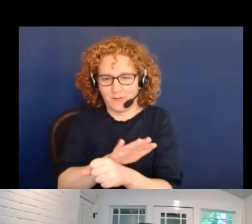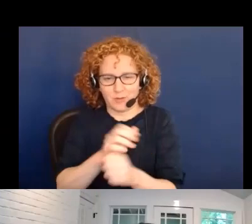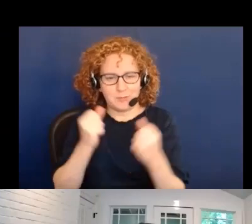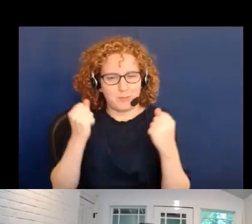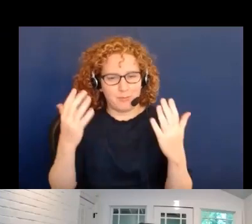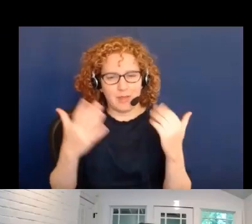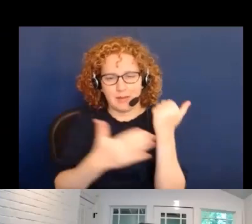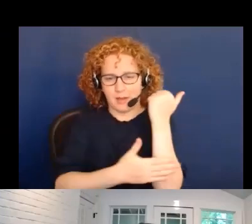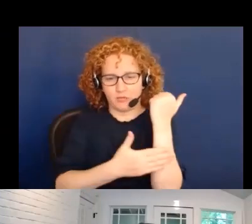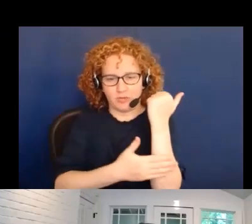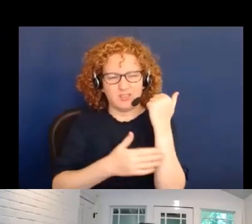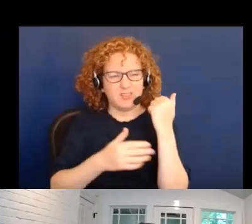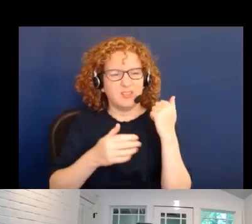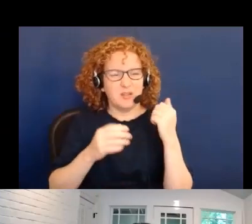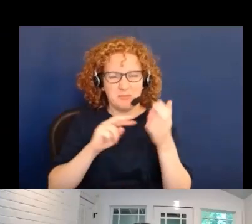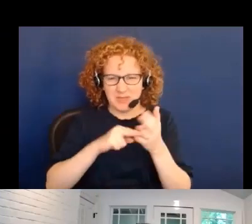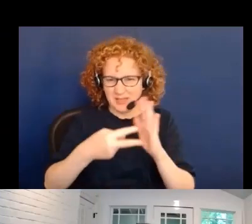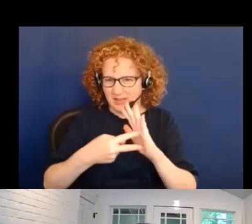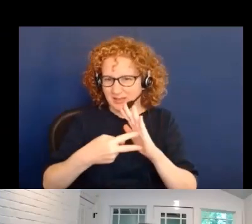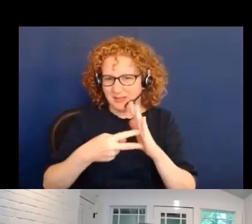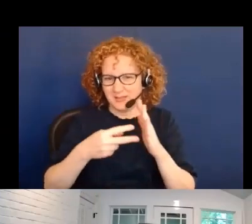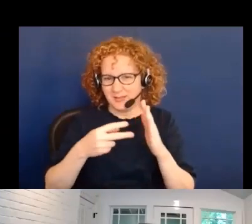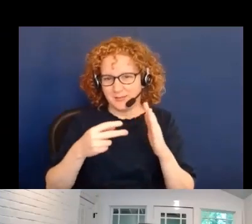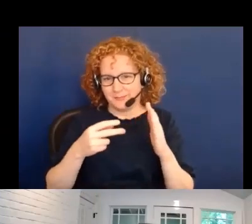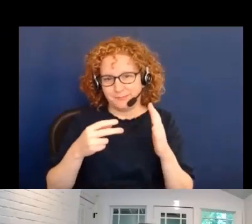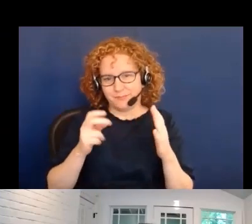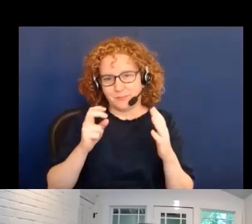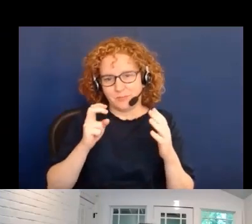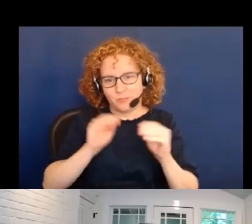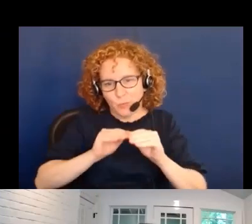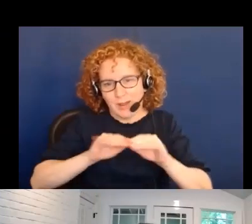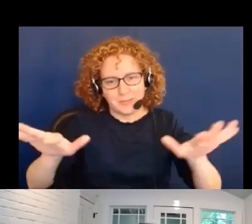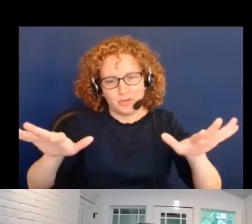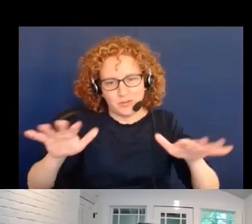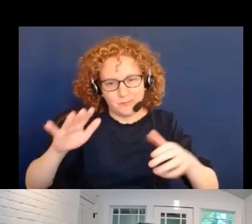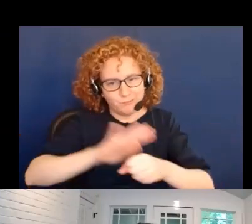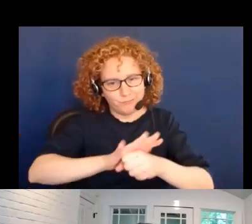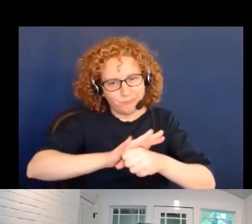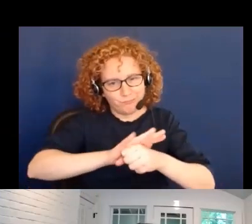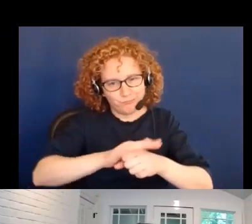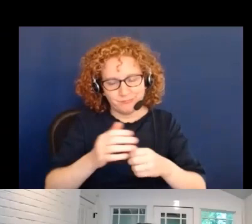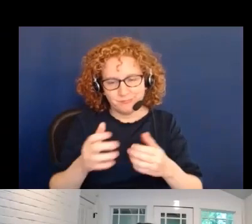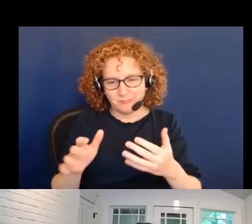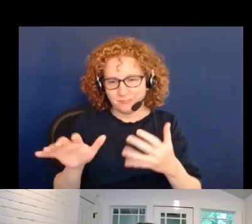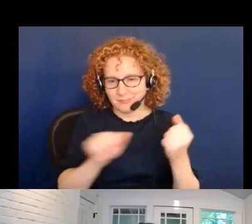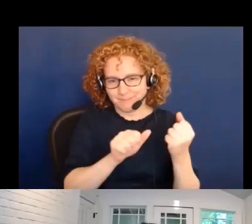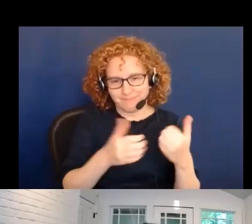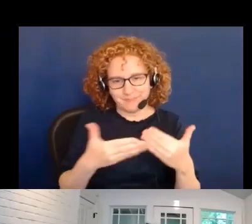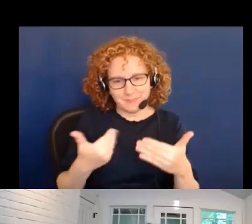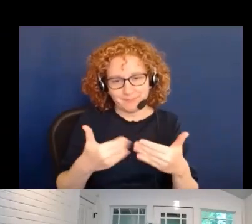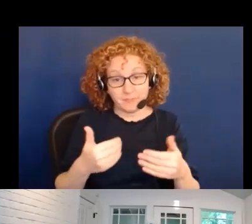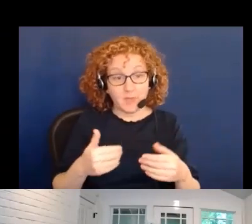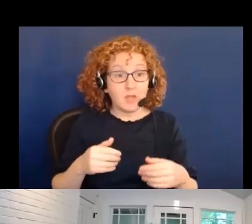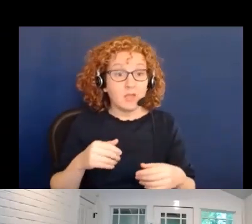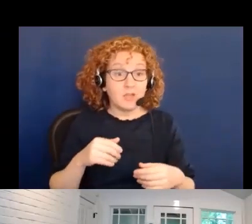create an environment conducive to transmission this is really a race between vaccination and